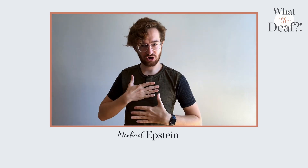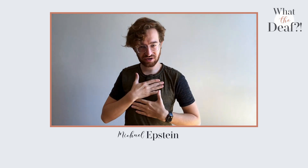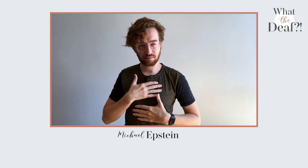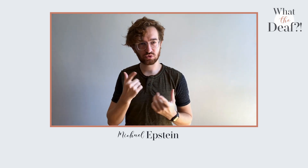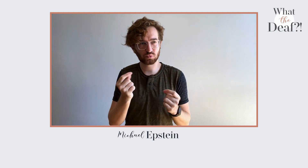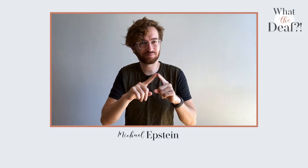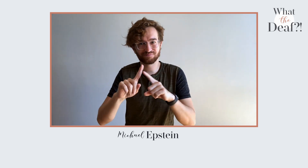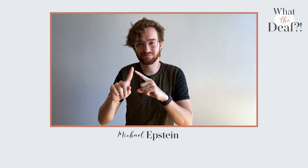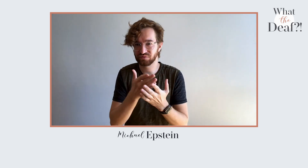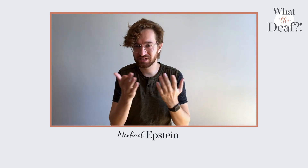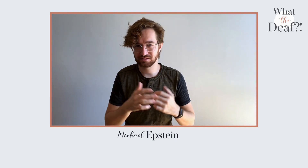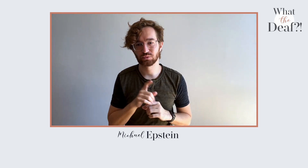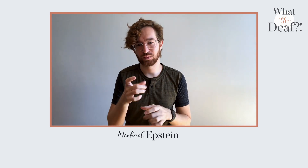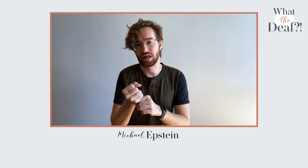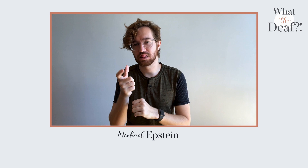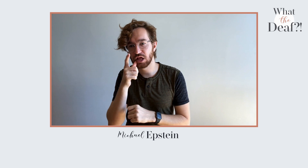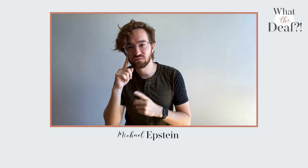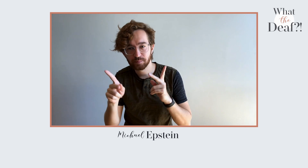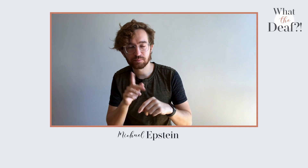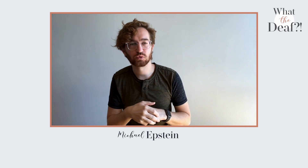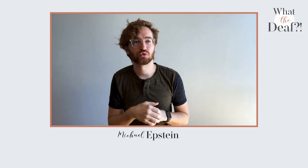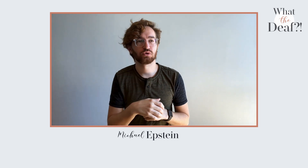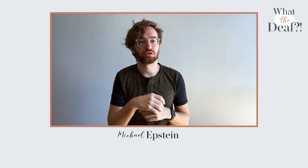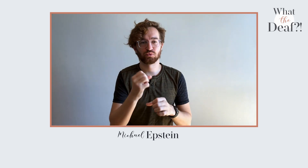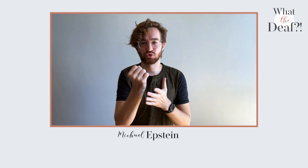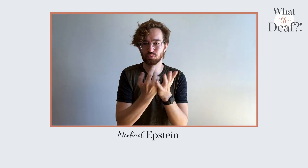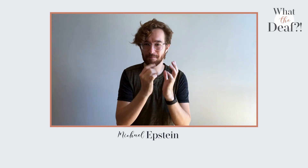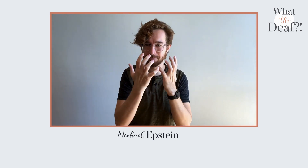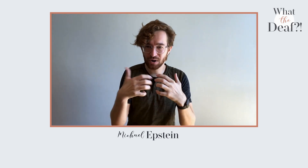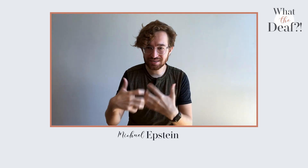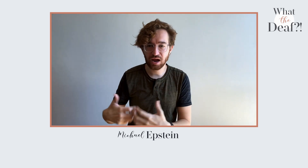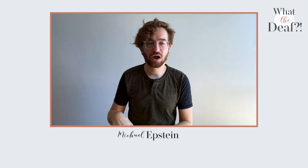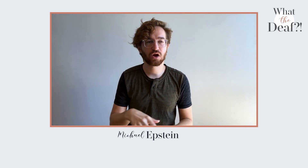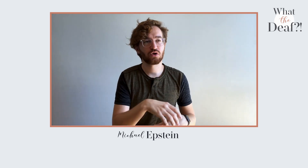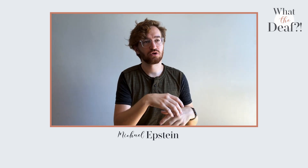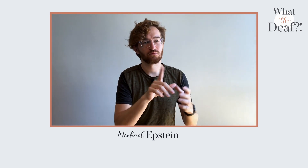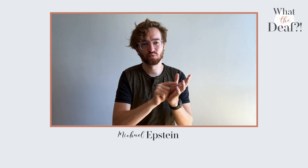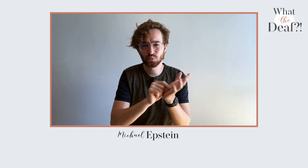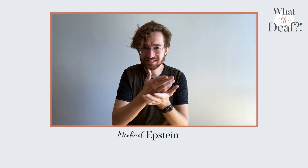you're doing a variety of different things. You're grabbing lunch for people. You're doing script breakdowns. You're printing different items.